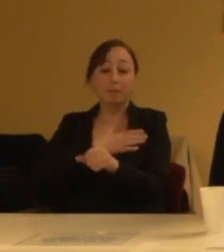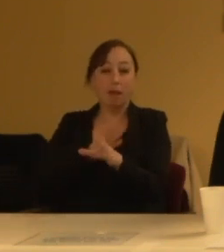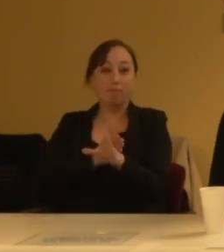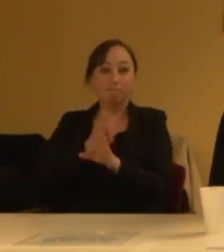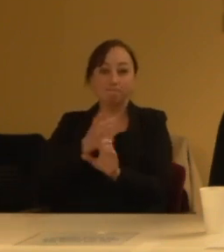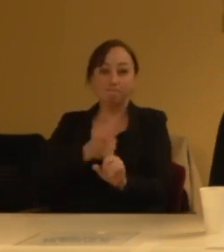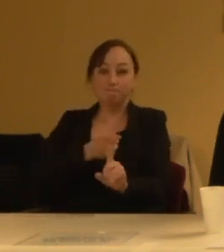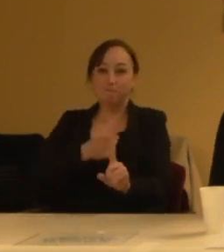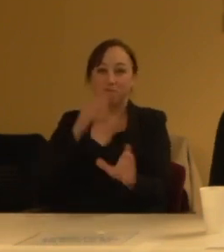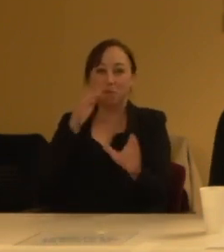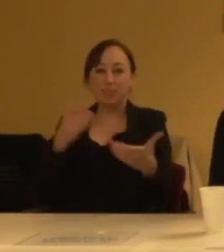It's fun.